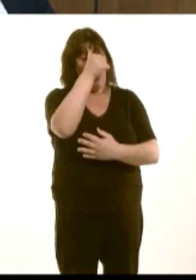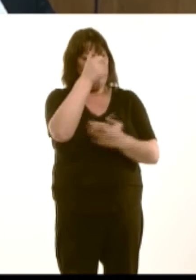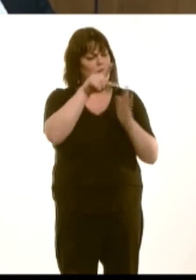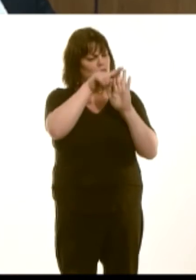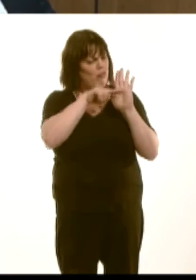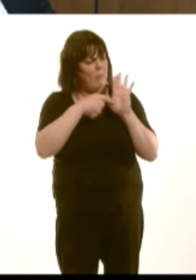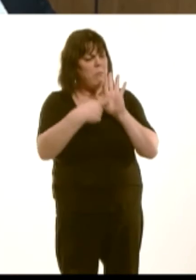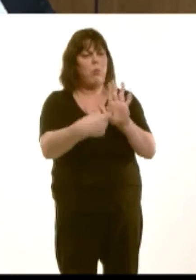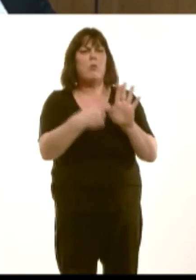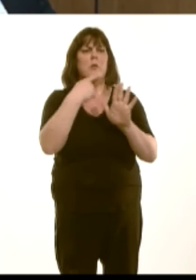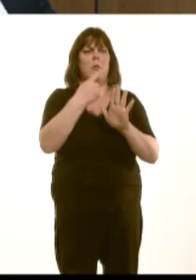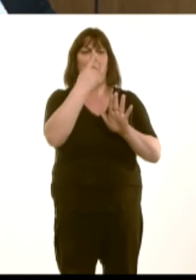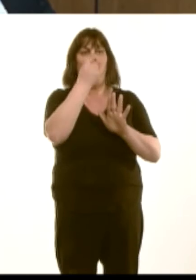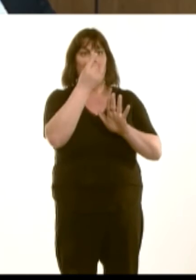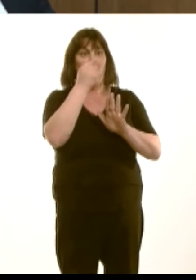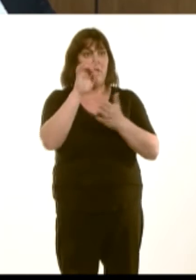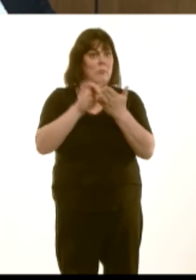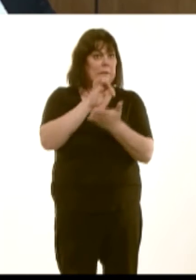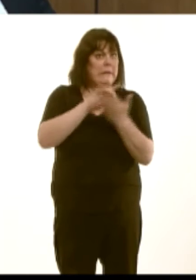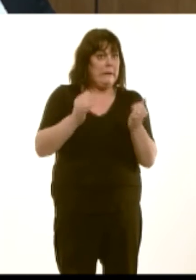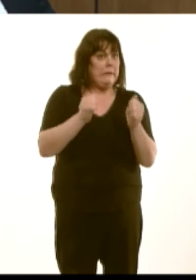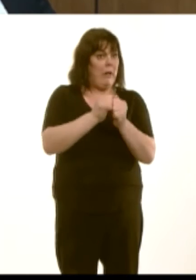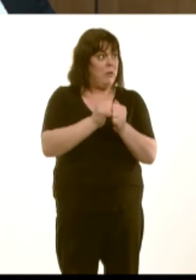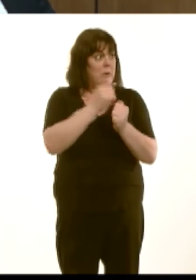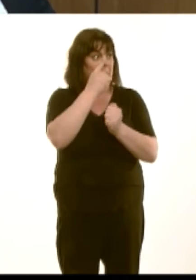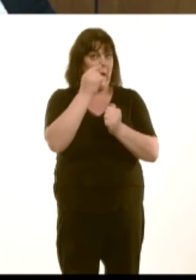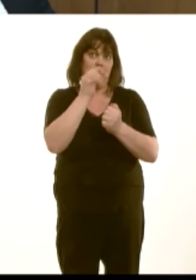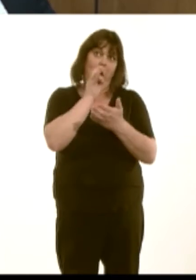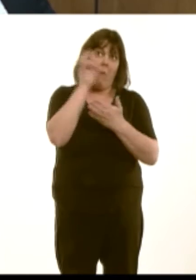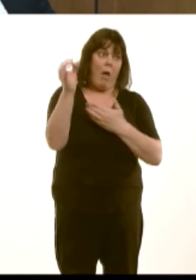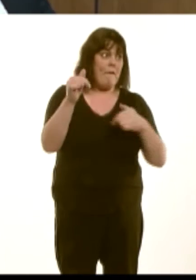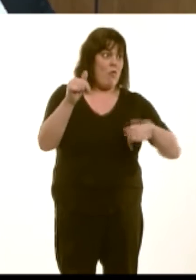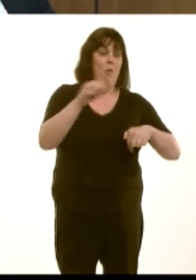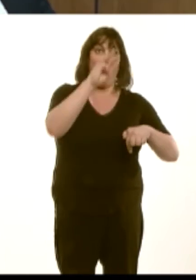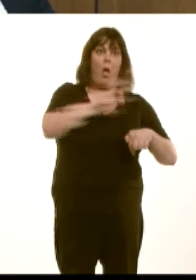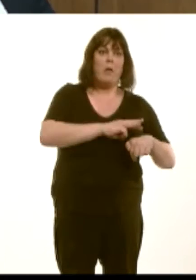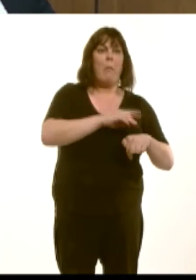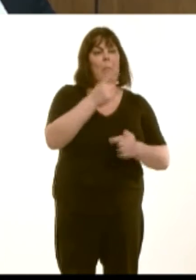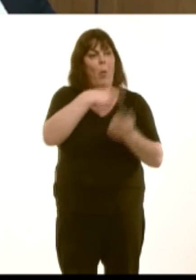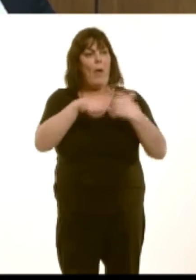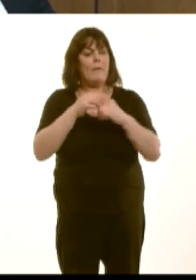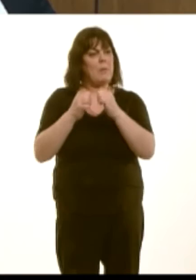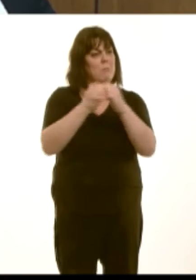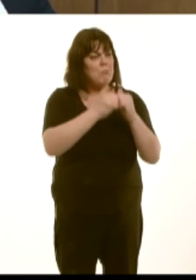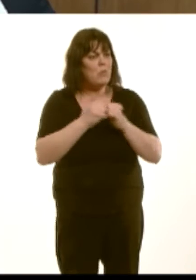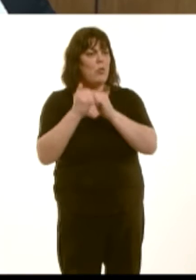there may be a potential role for a city deal, but there needs to be a regional consensus in terms of developing a viable proposal for the future.